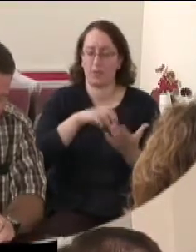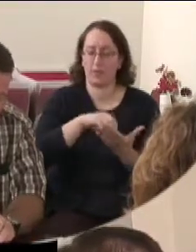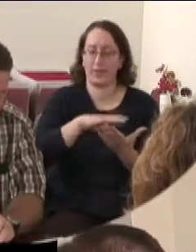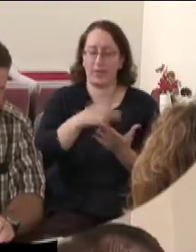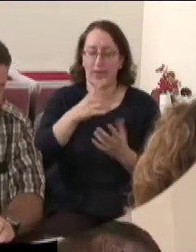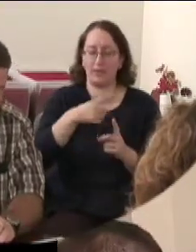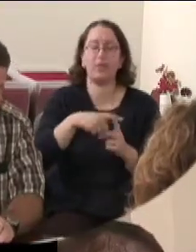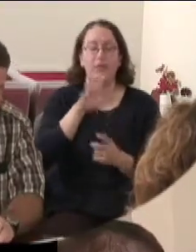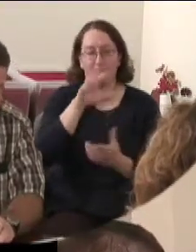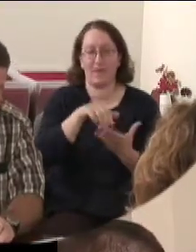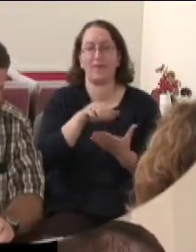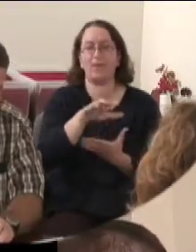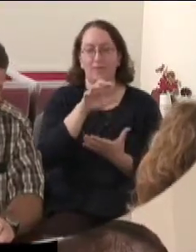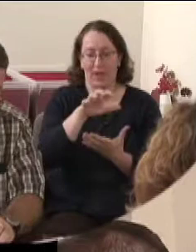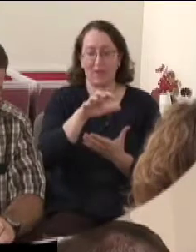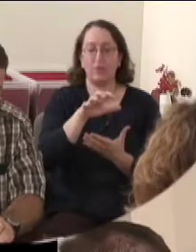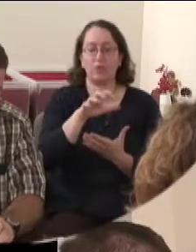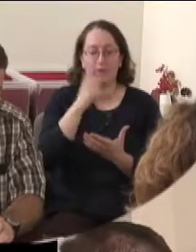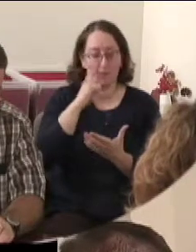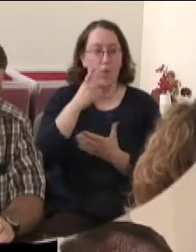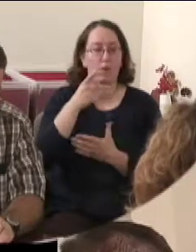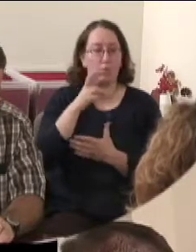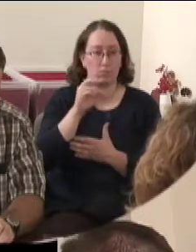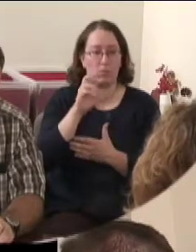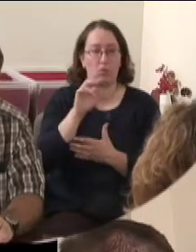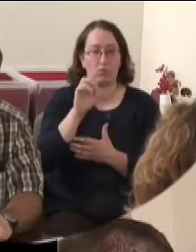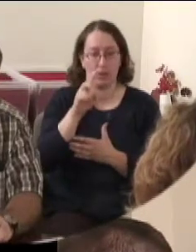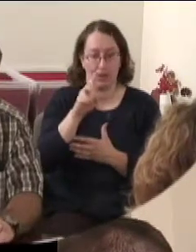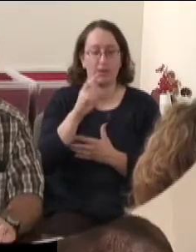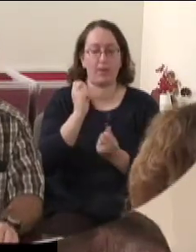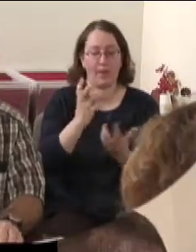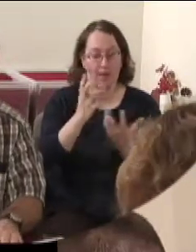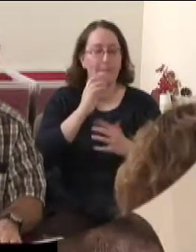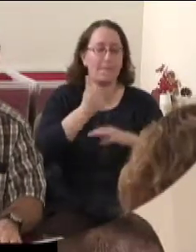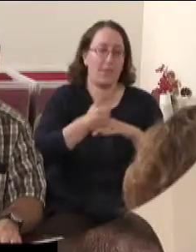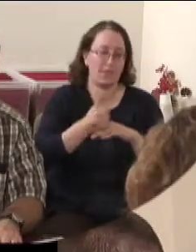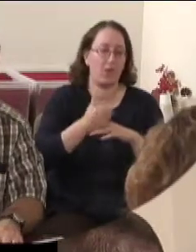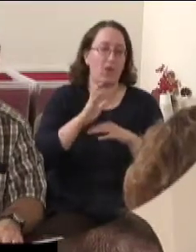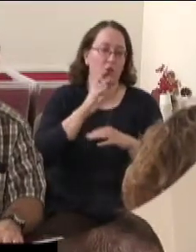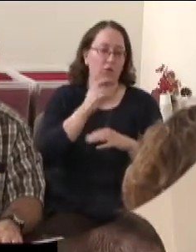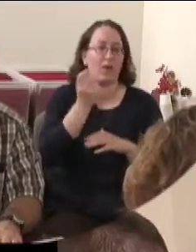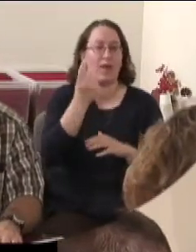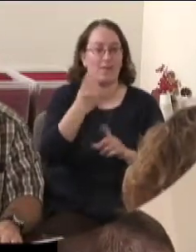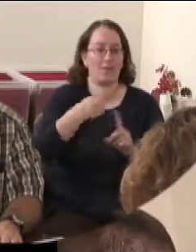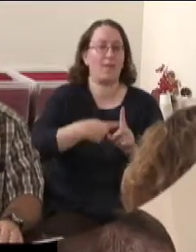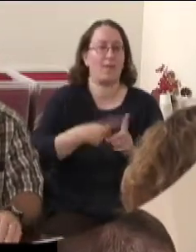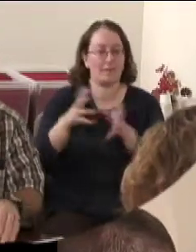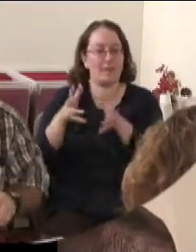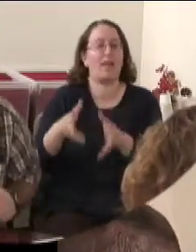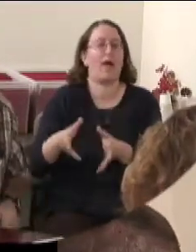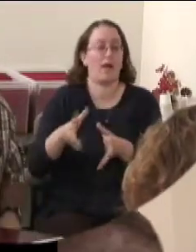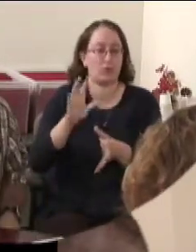$5,500 is the prorated amount based on the 11 months remaining in the program.